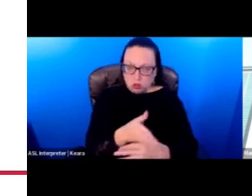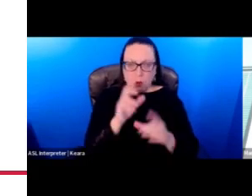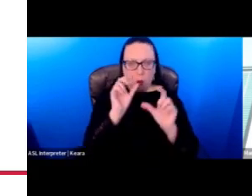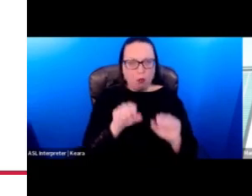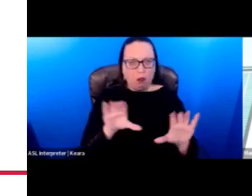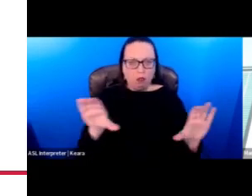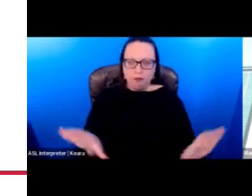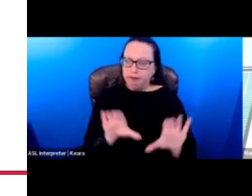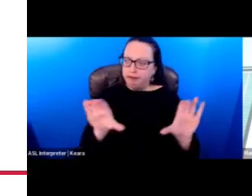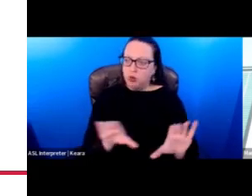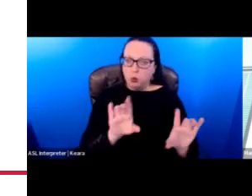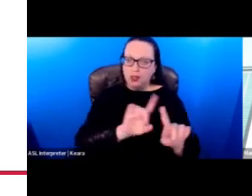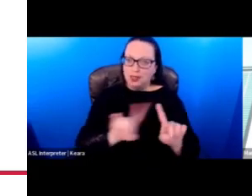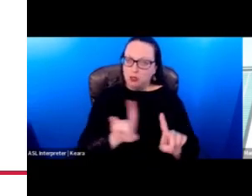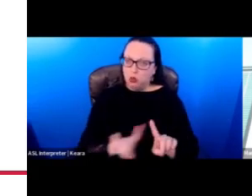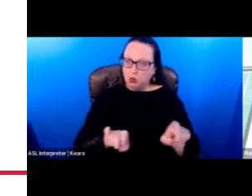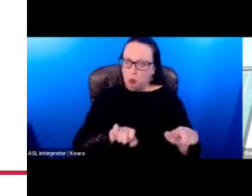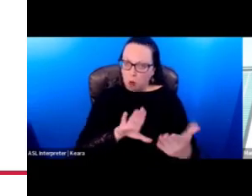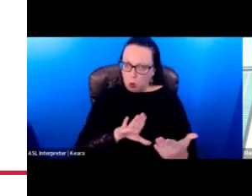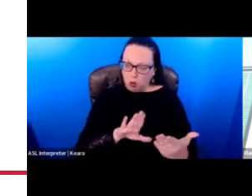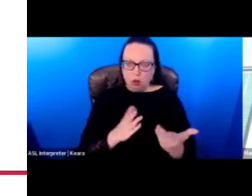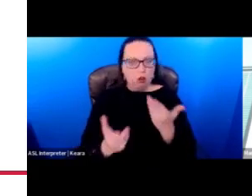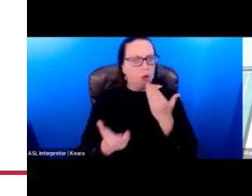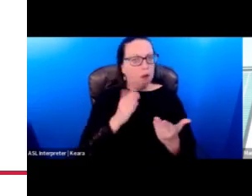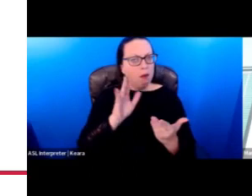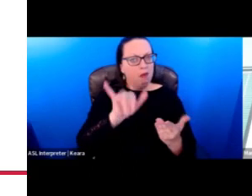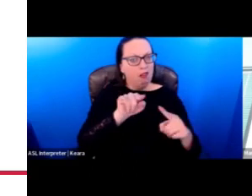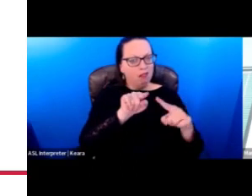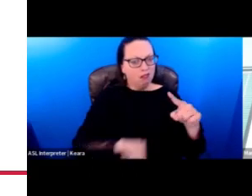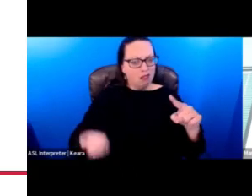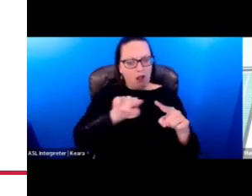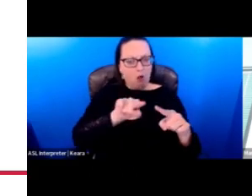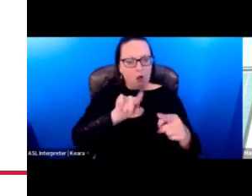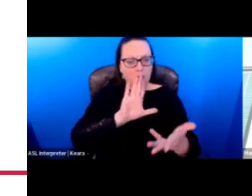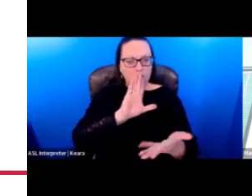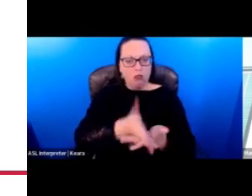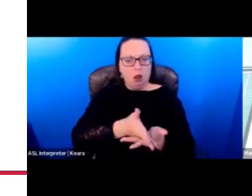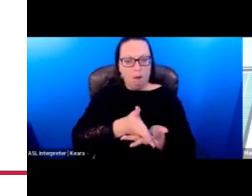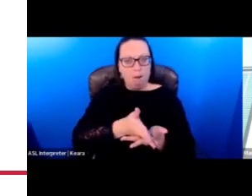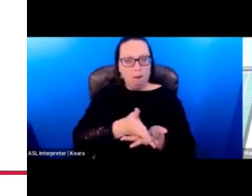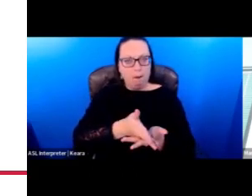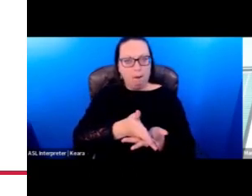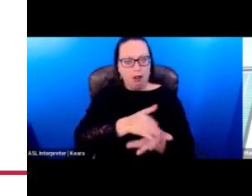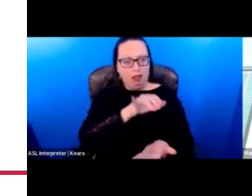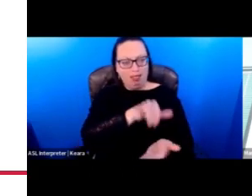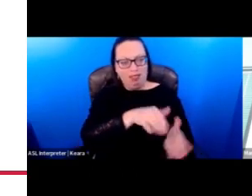that cycle, right. And, you know, maybe that person doesn't have to stay in that revolving door, you know, that wants to